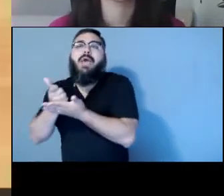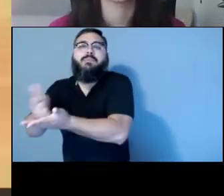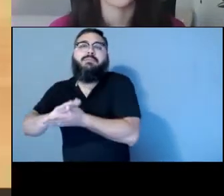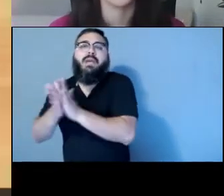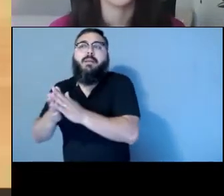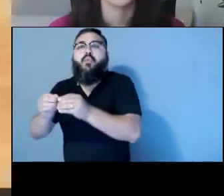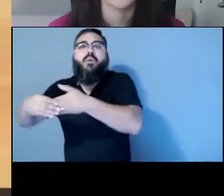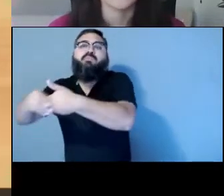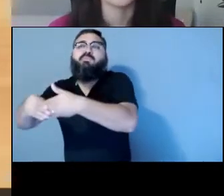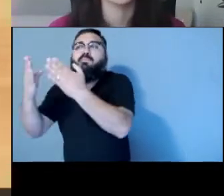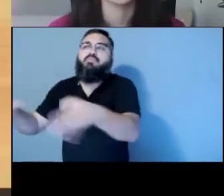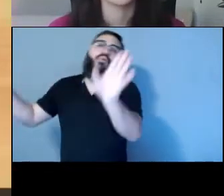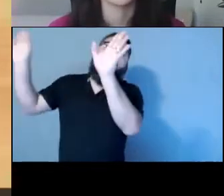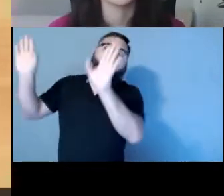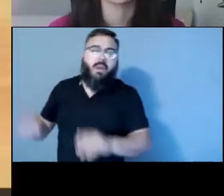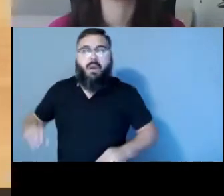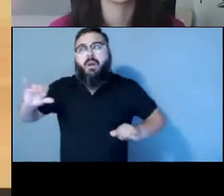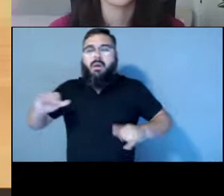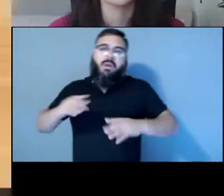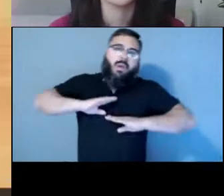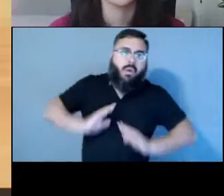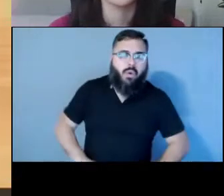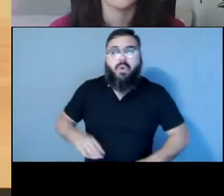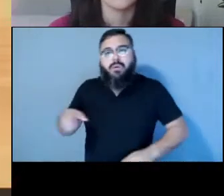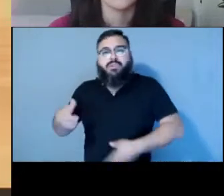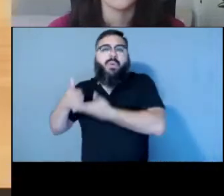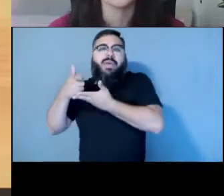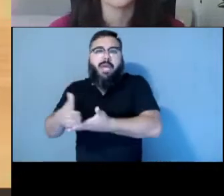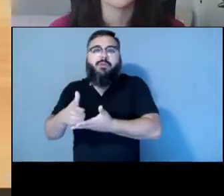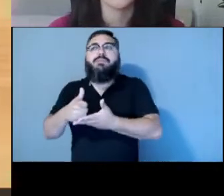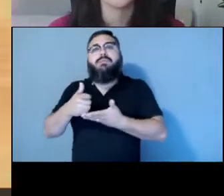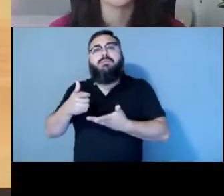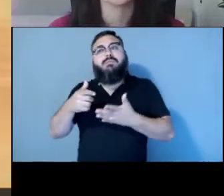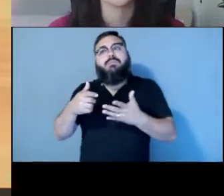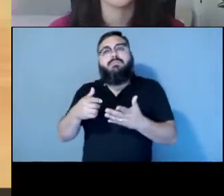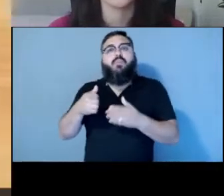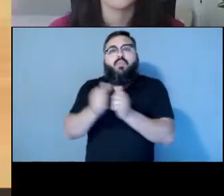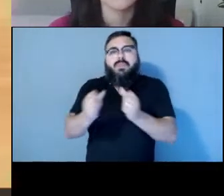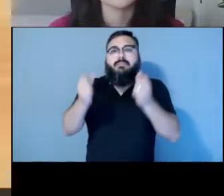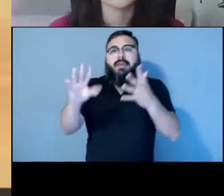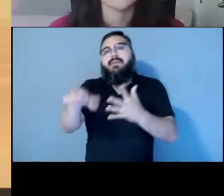is much broader and it can do, covers a lot of conditions that those narrowing Supreme Court cases